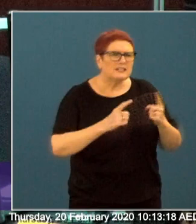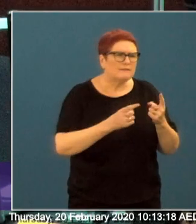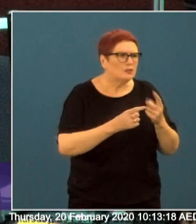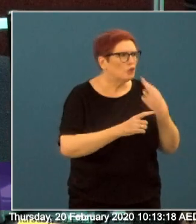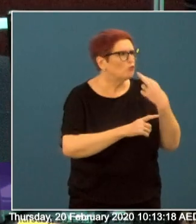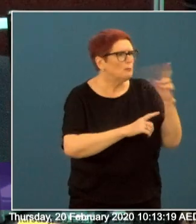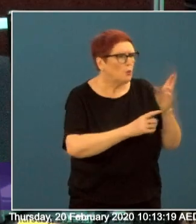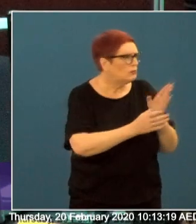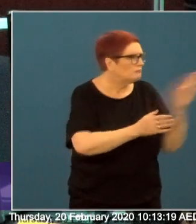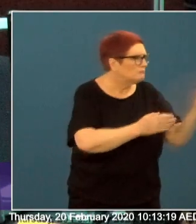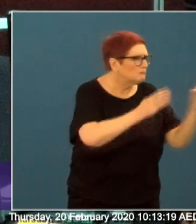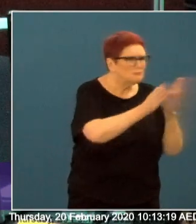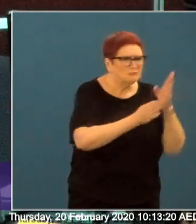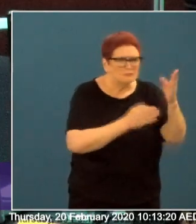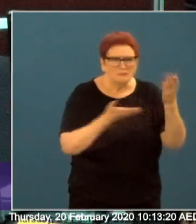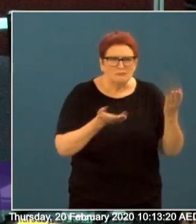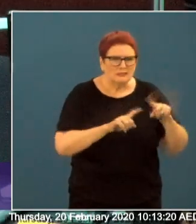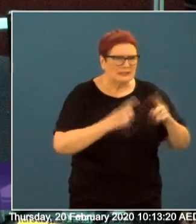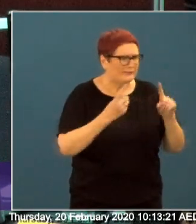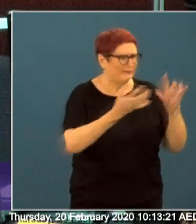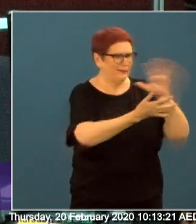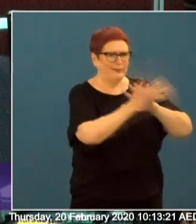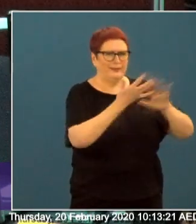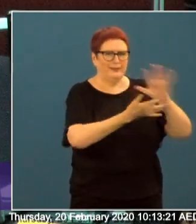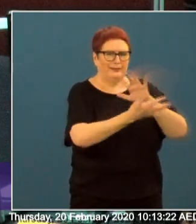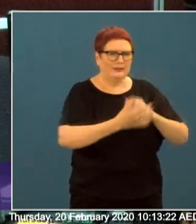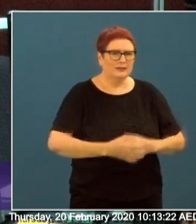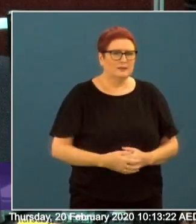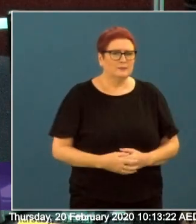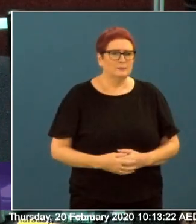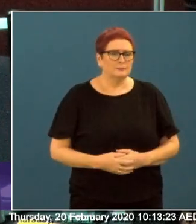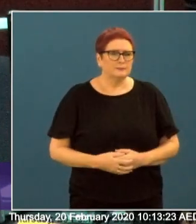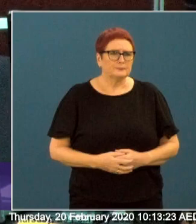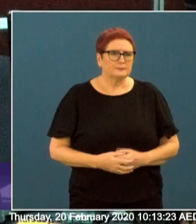which follow the lines of financial support.